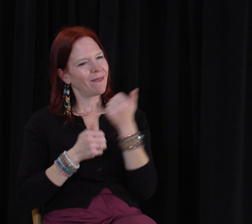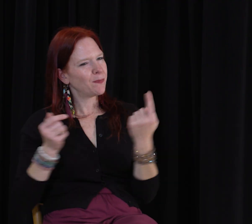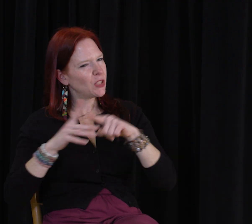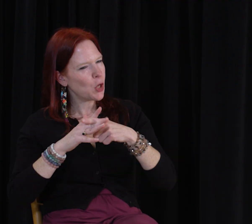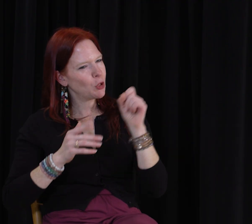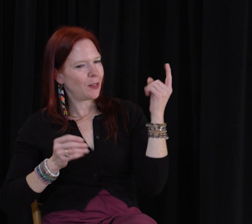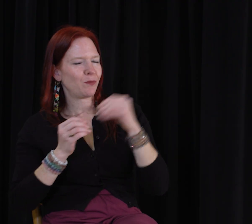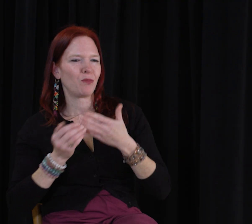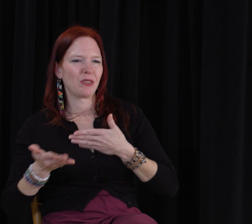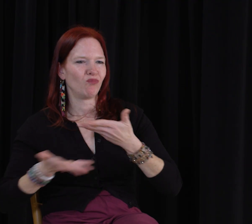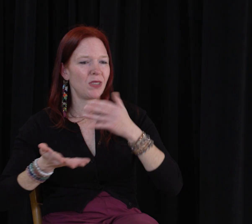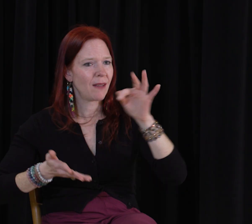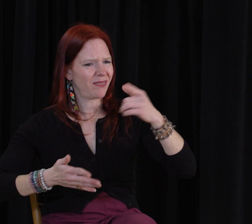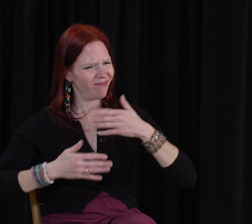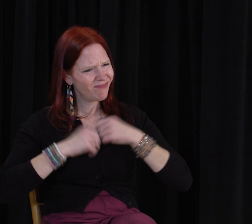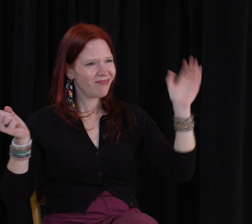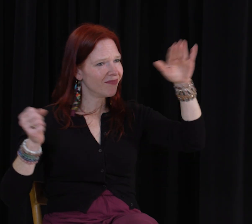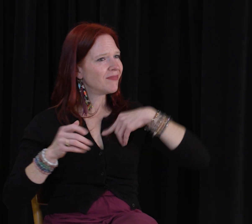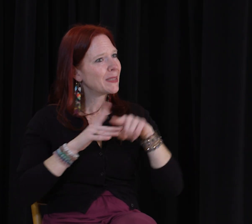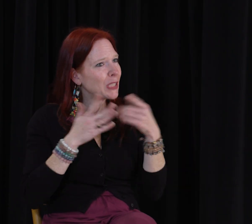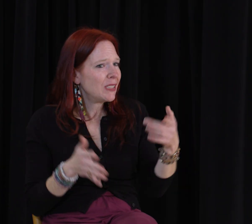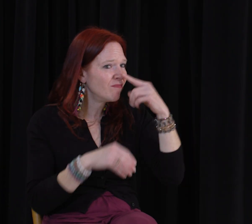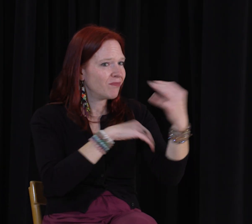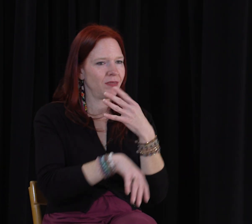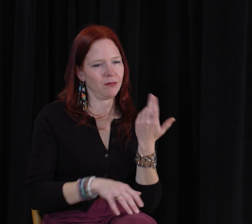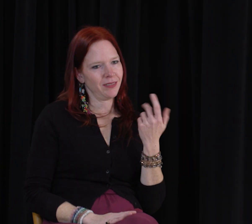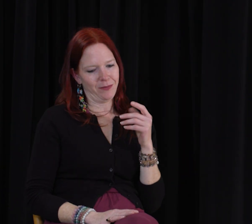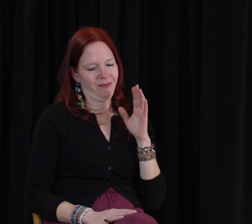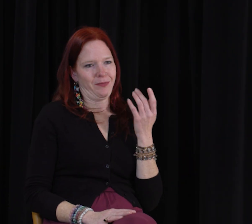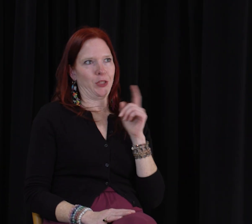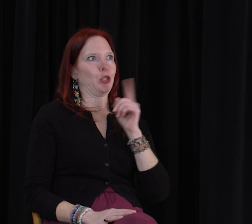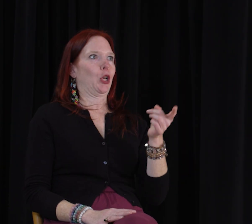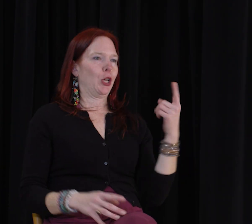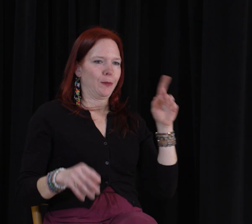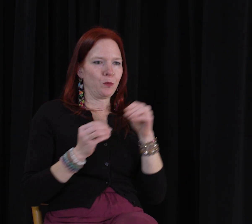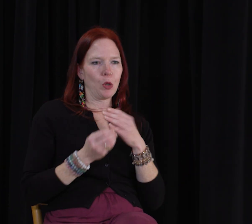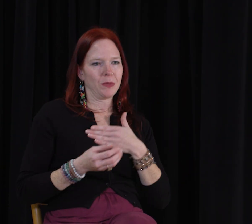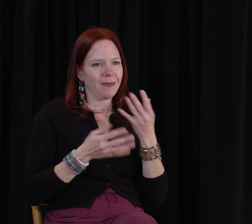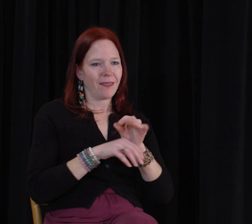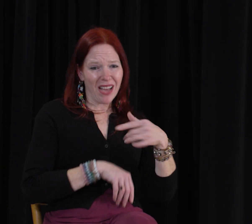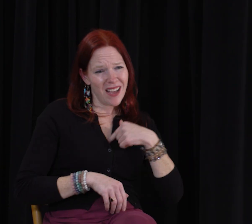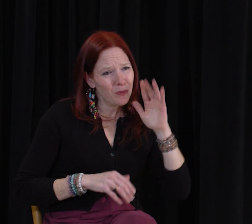at some point, and are more open. If you reach out to a pro and ask for advice as a beginner, they’re usually happy to give it.